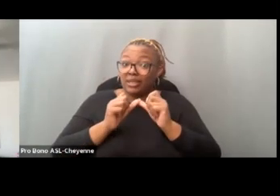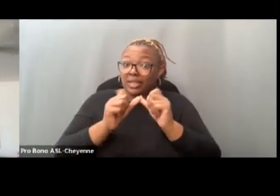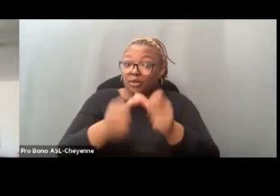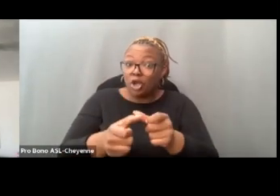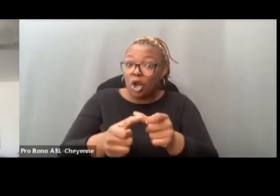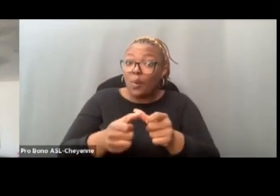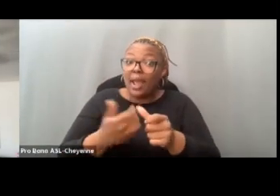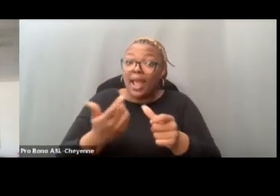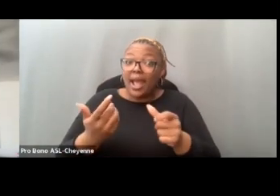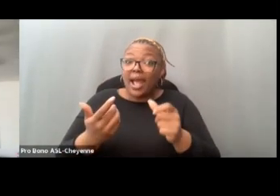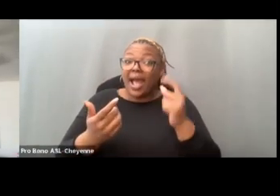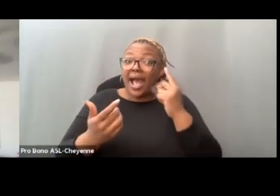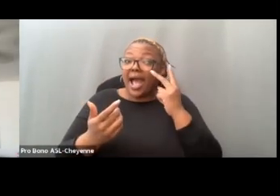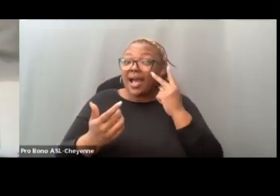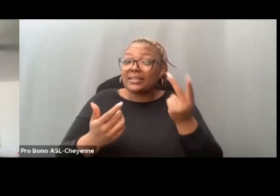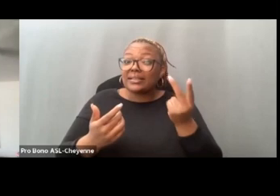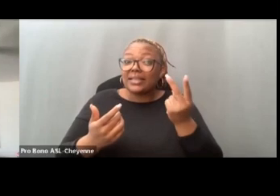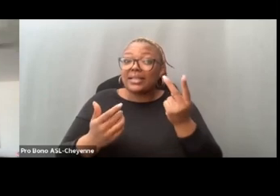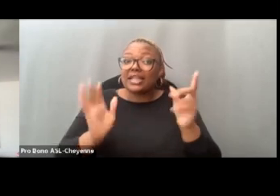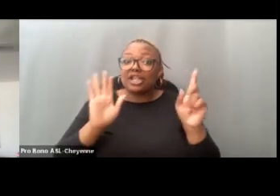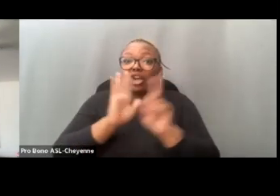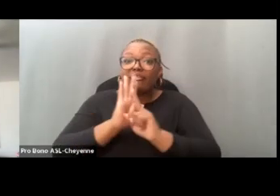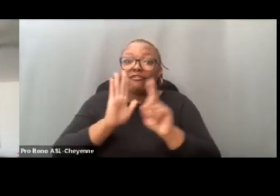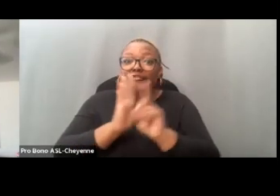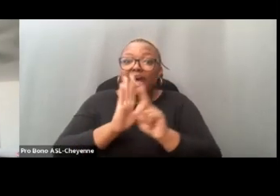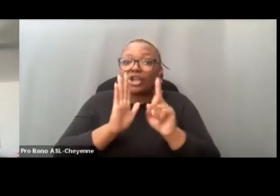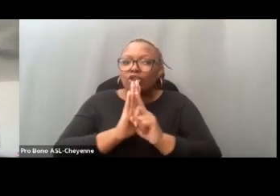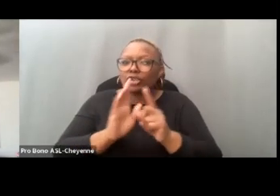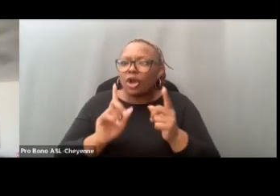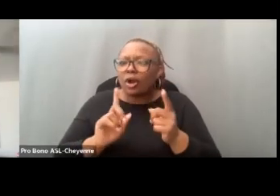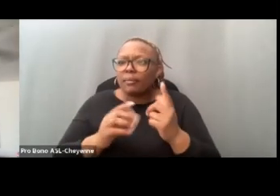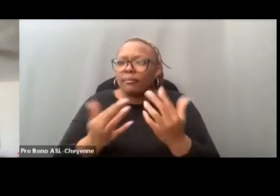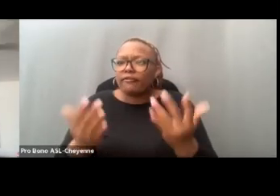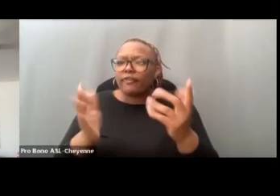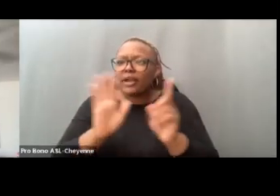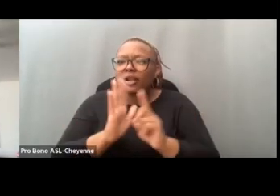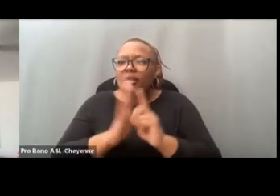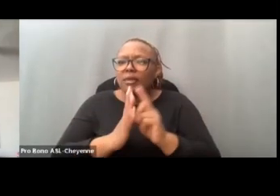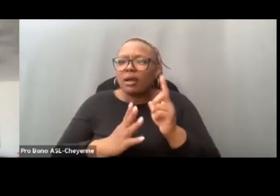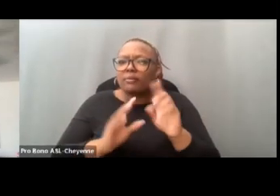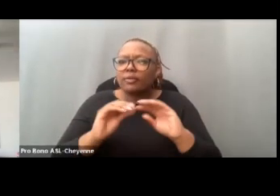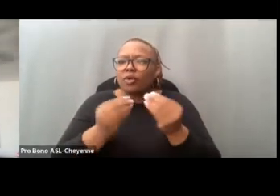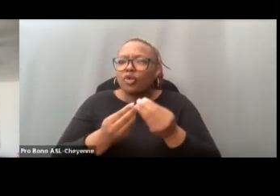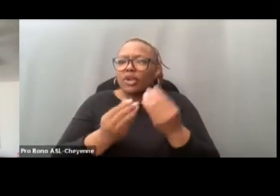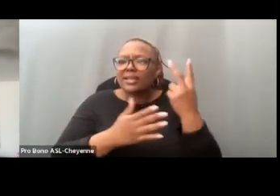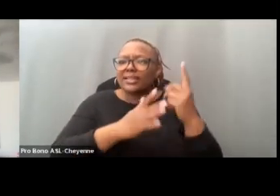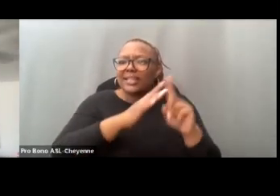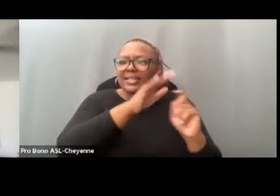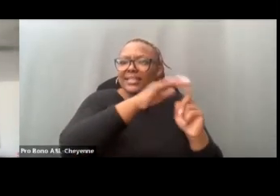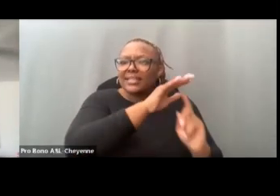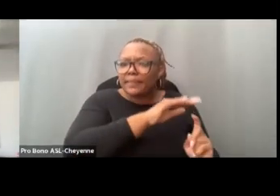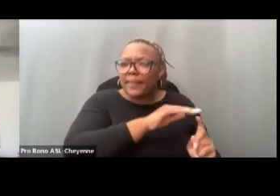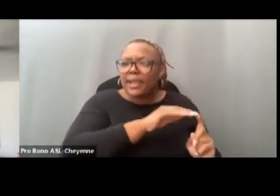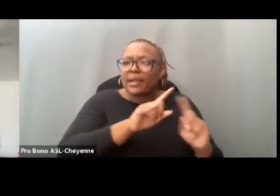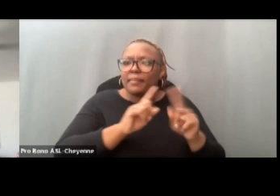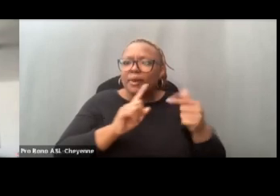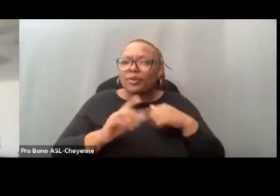I see there's a fire alarm from the organizers. They've all disappeared. But we do have our online audience.